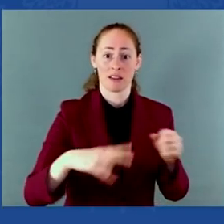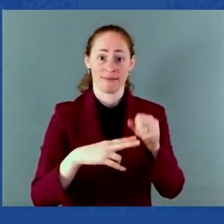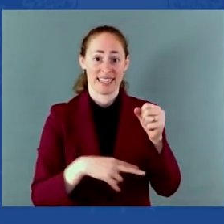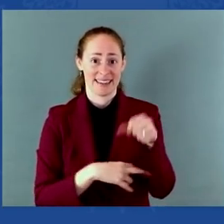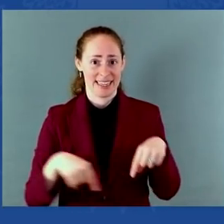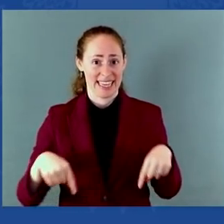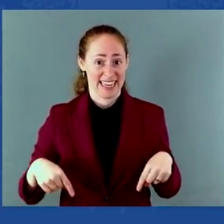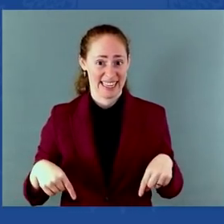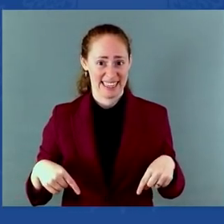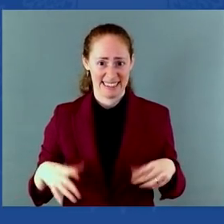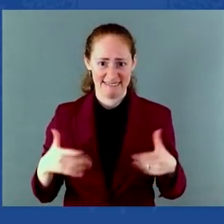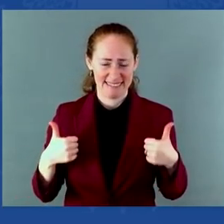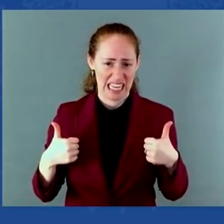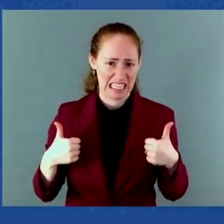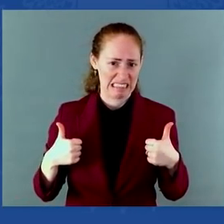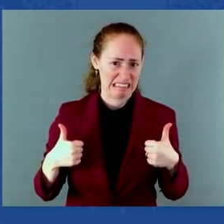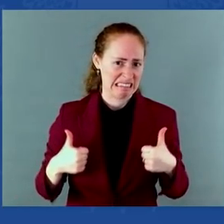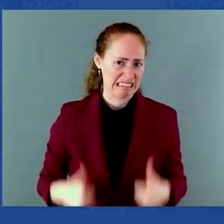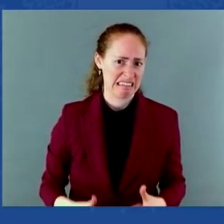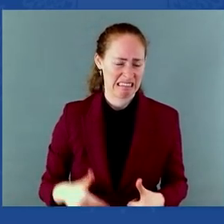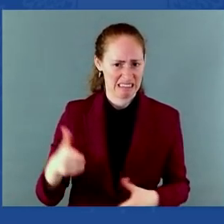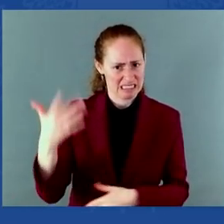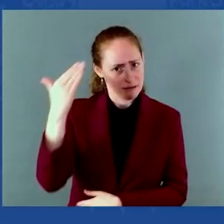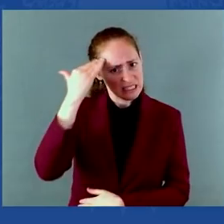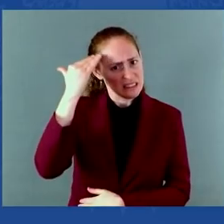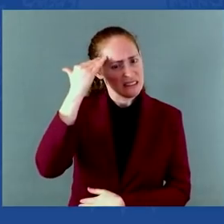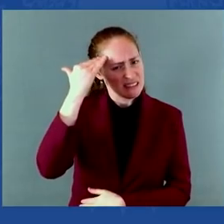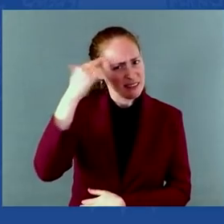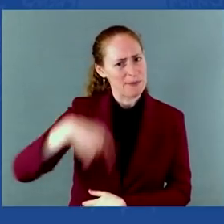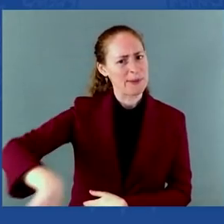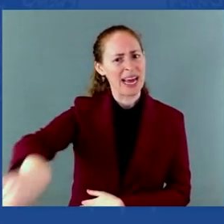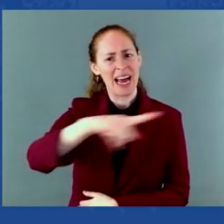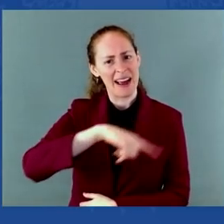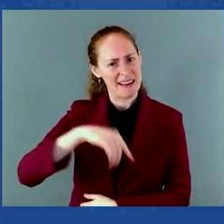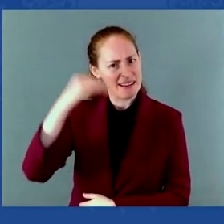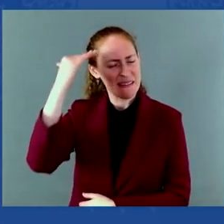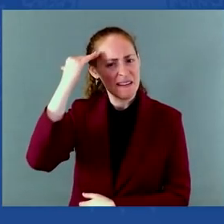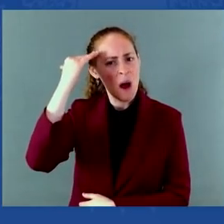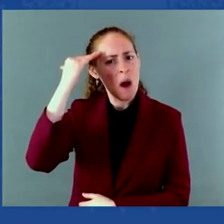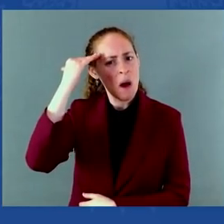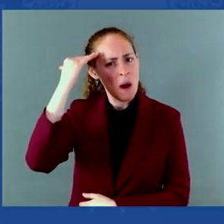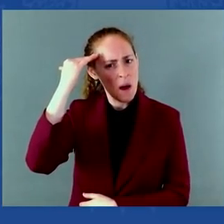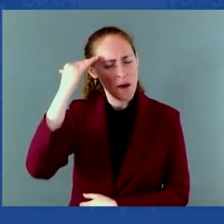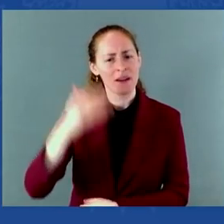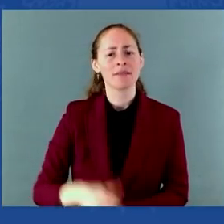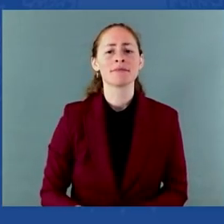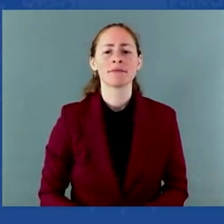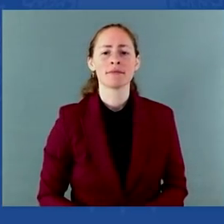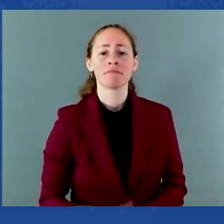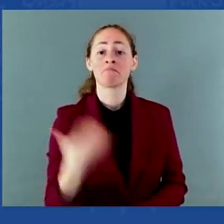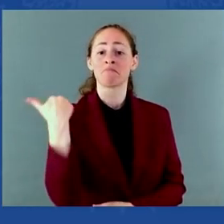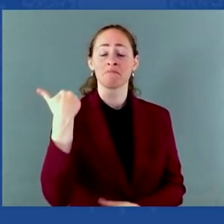But the fact is: It used to be able to carry 40-ton trucks. Now the bridge is down to 20-ton restrictions.